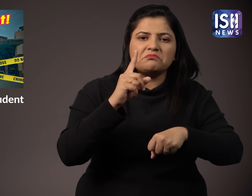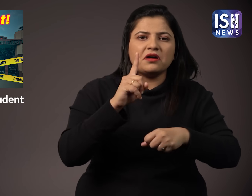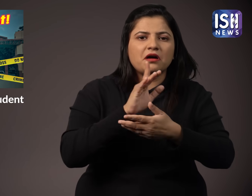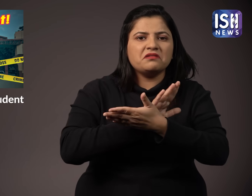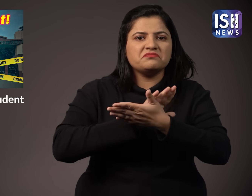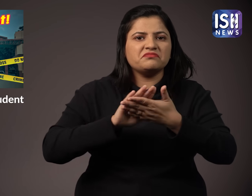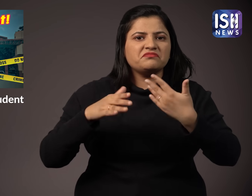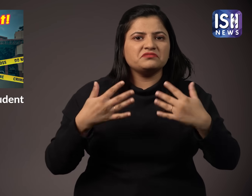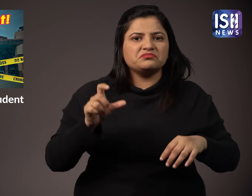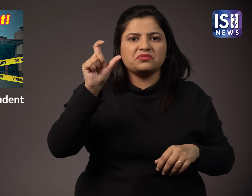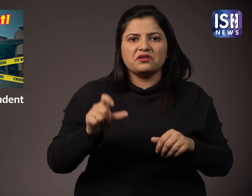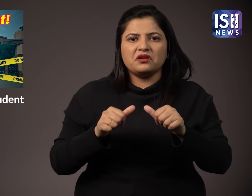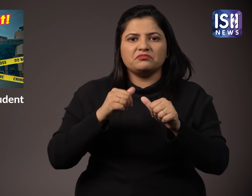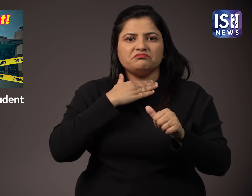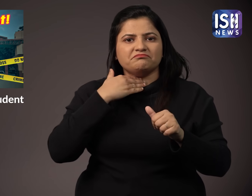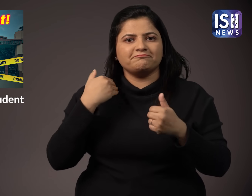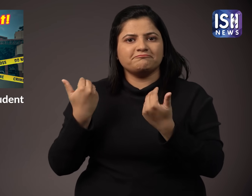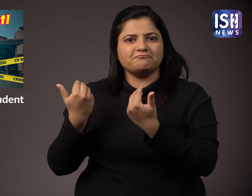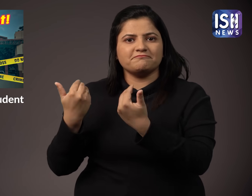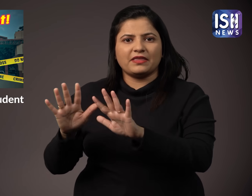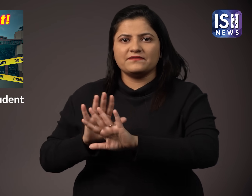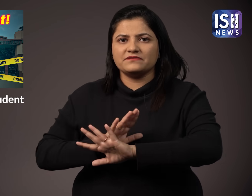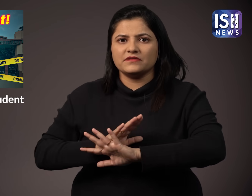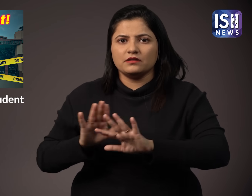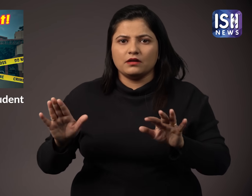Despite all of this, Akhil passed away.